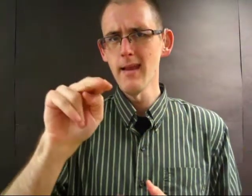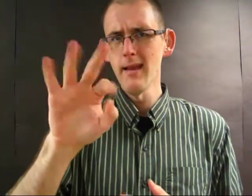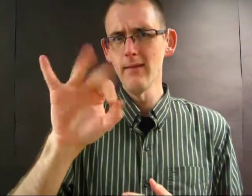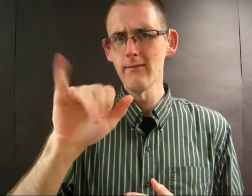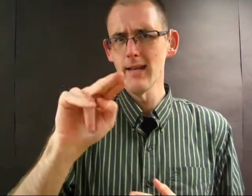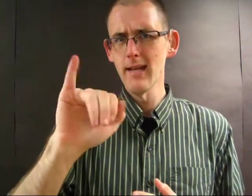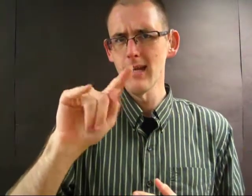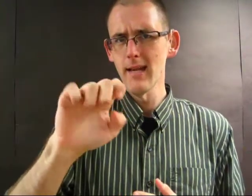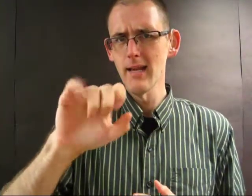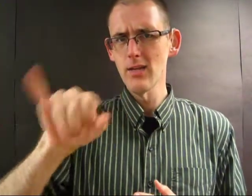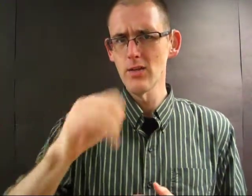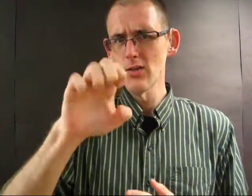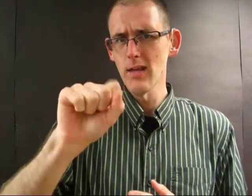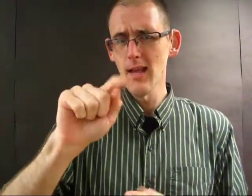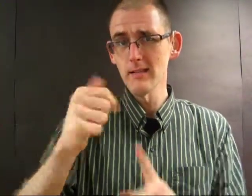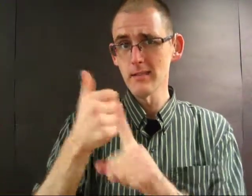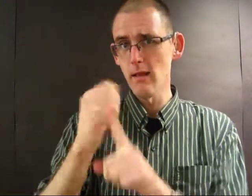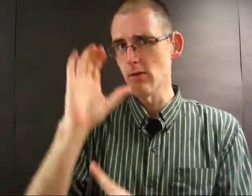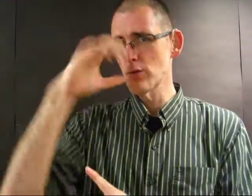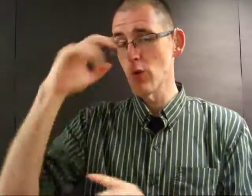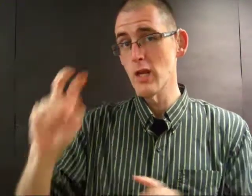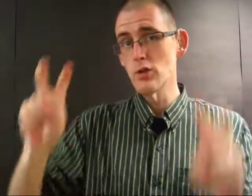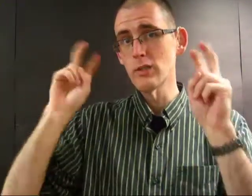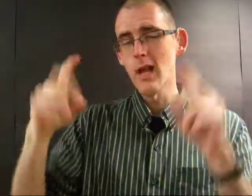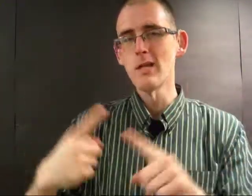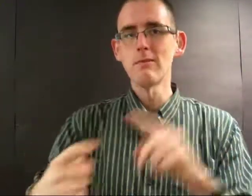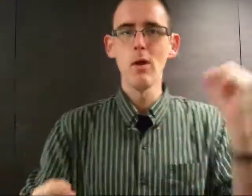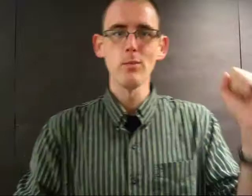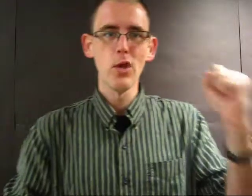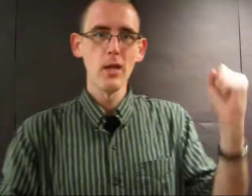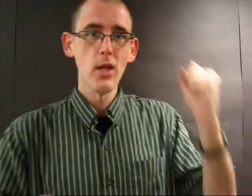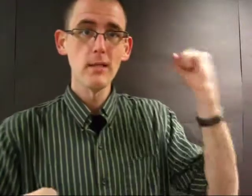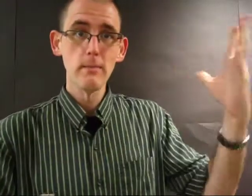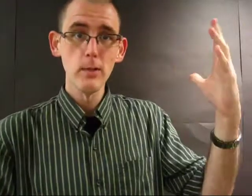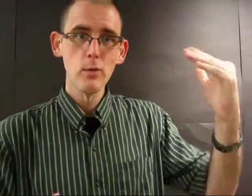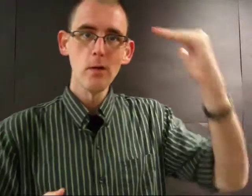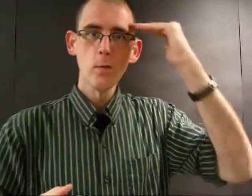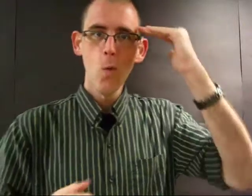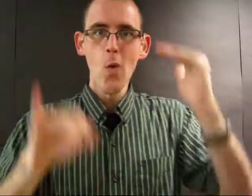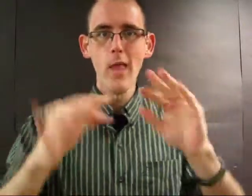It's a bit of an odd title, but it's from Shakespeare, the famous skull scene.